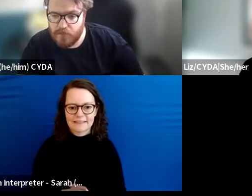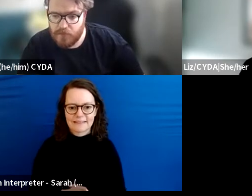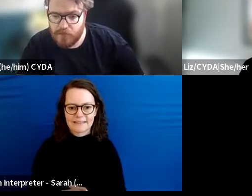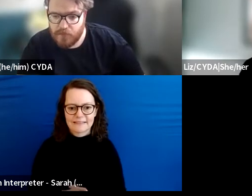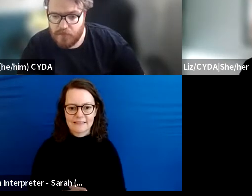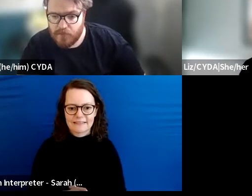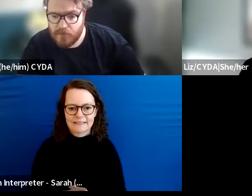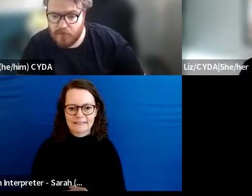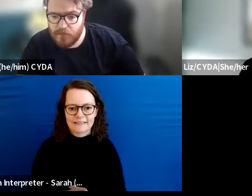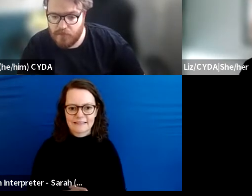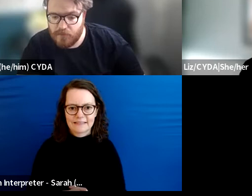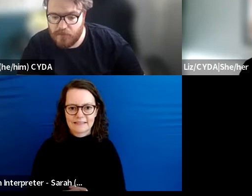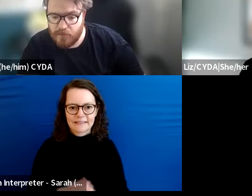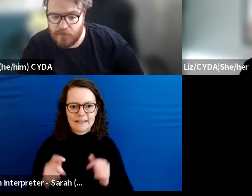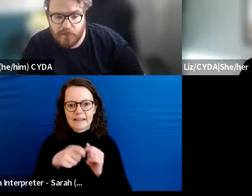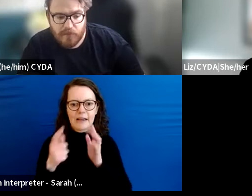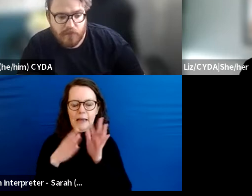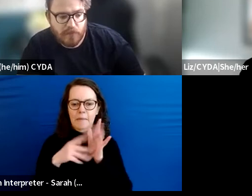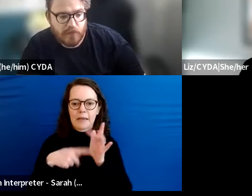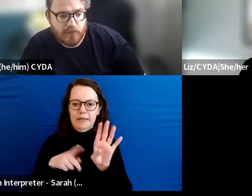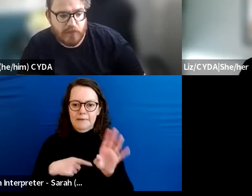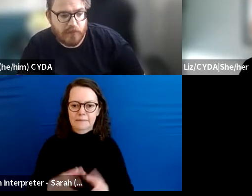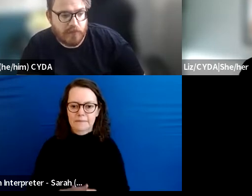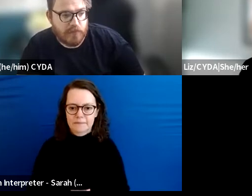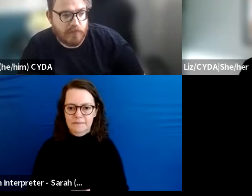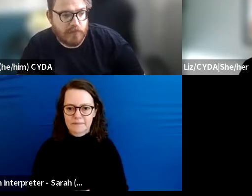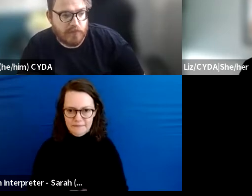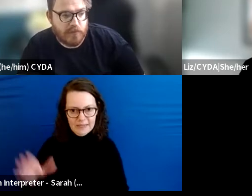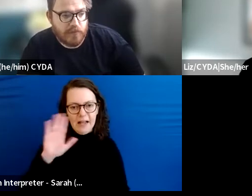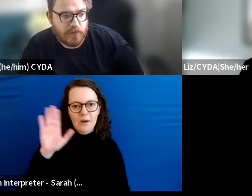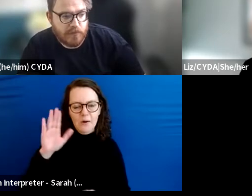I think, Emily will introduce herself next.